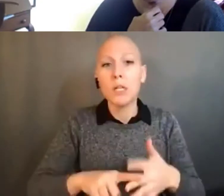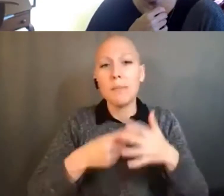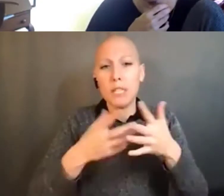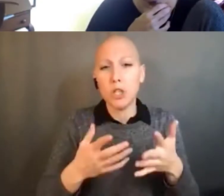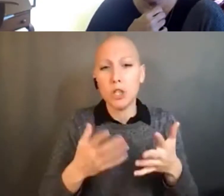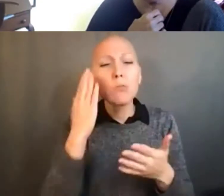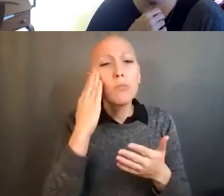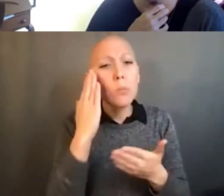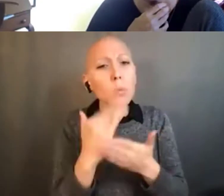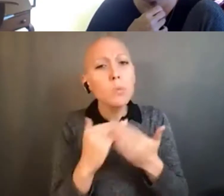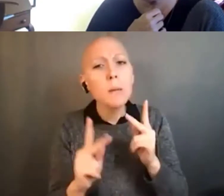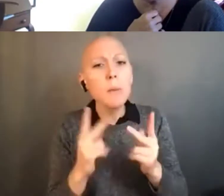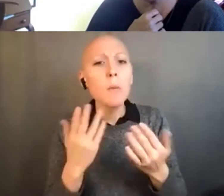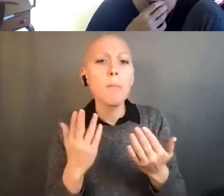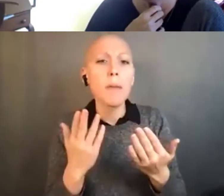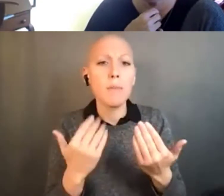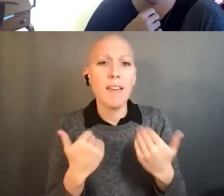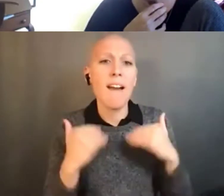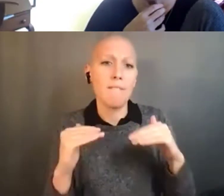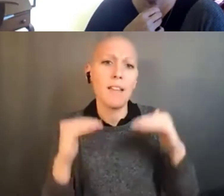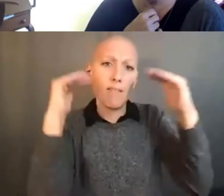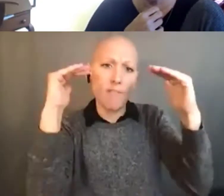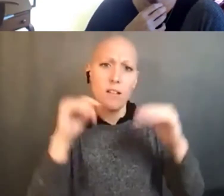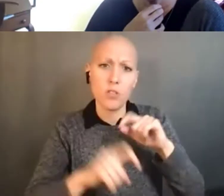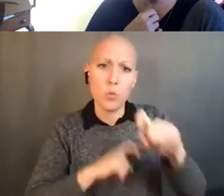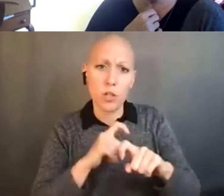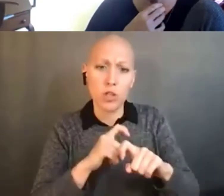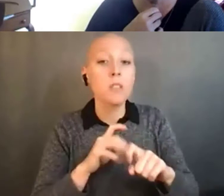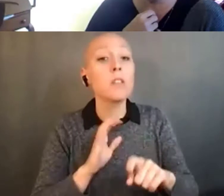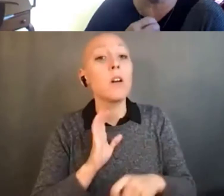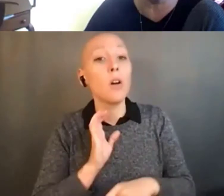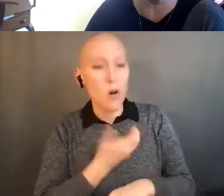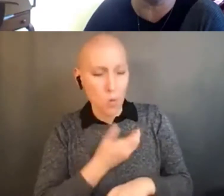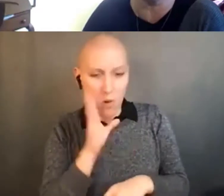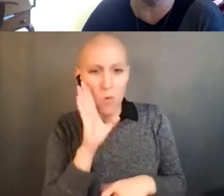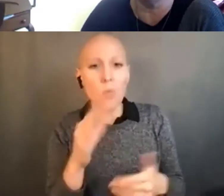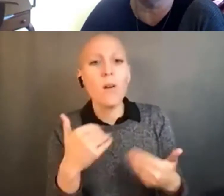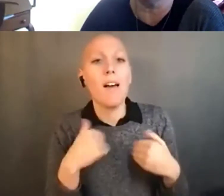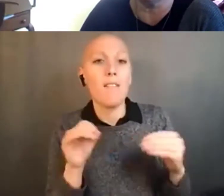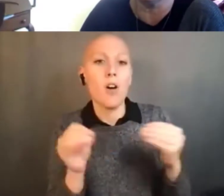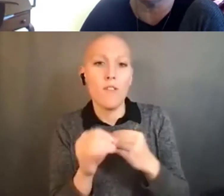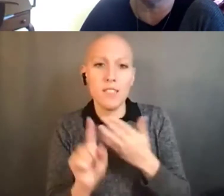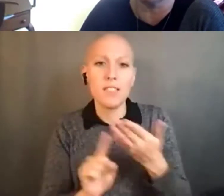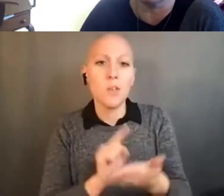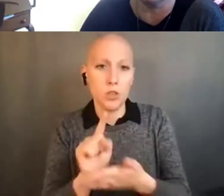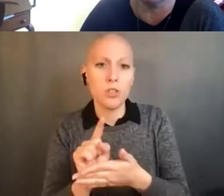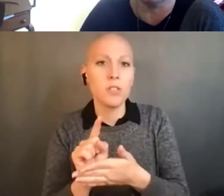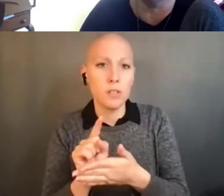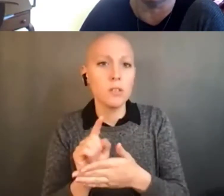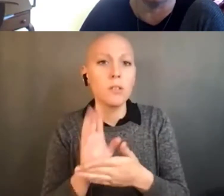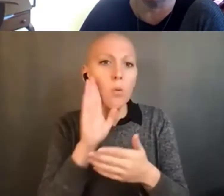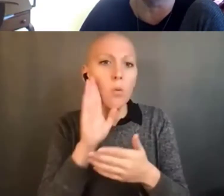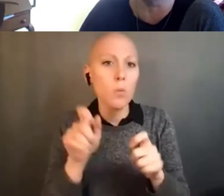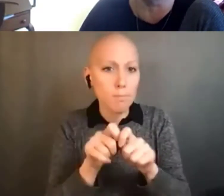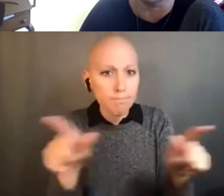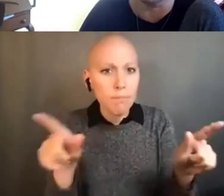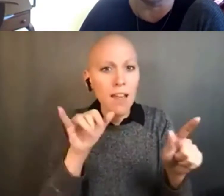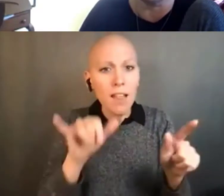and I will be holding office hours. There will be information to come out about that and we will hold those tomorrow around 11:45,